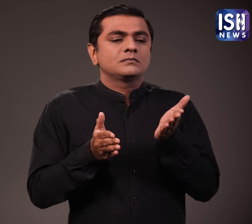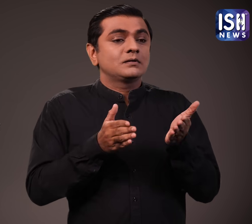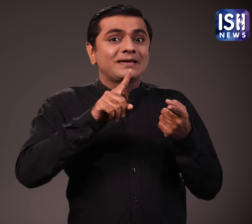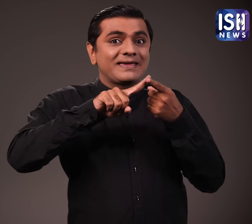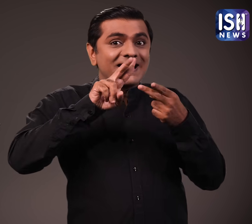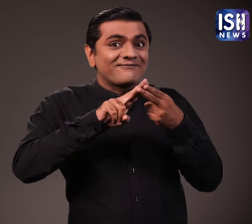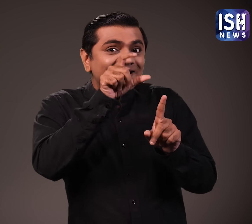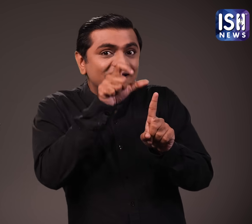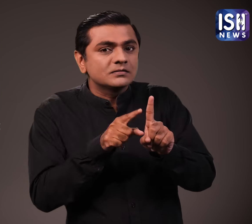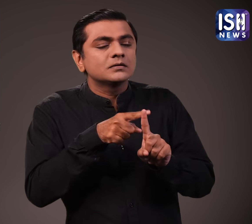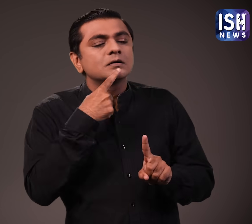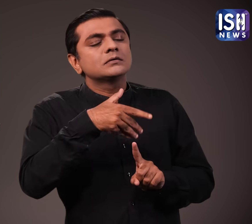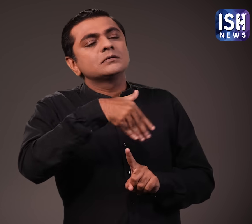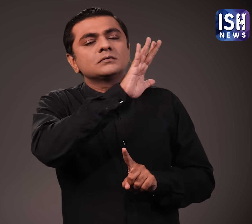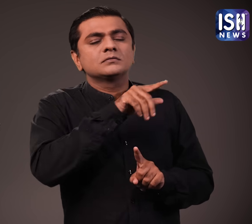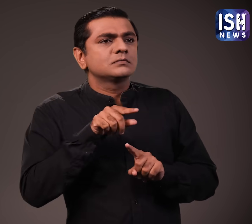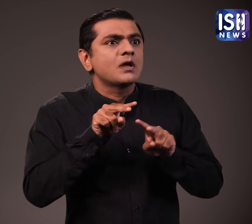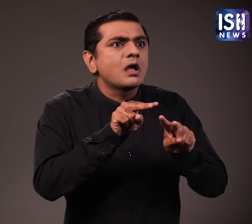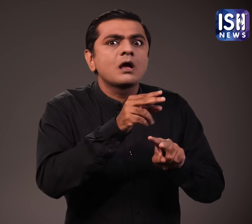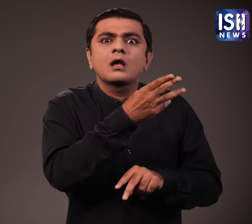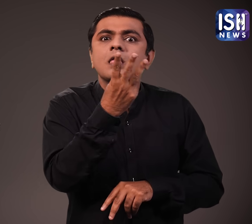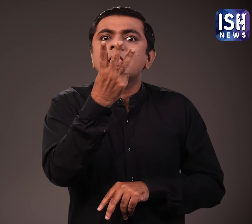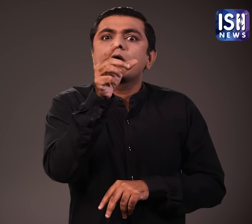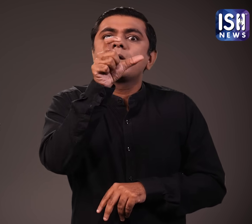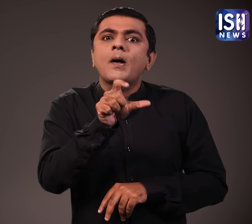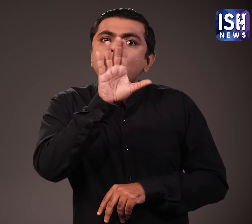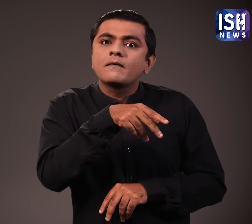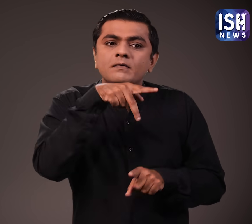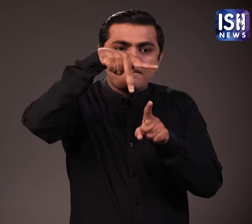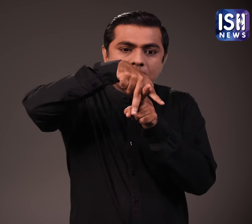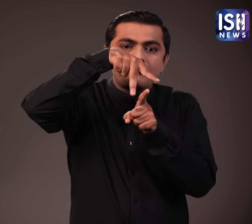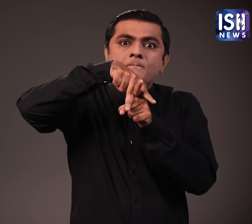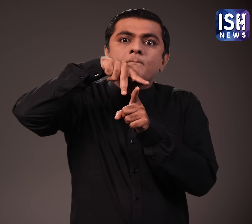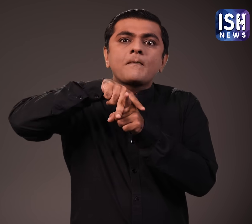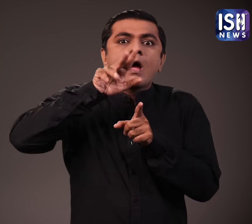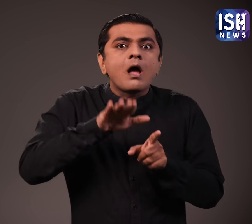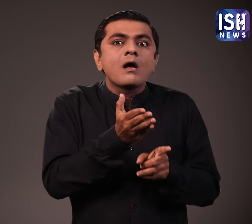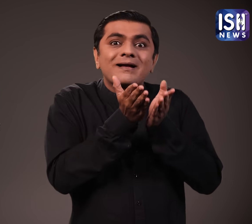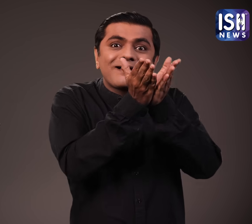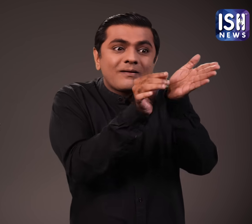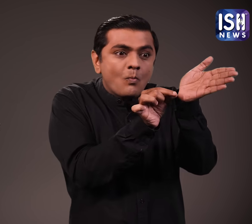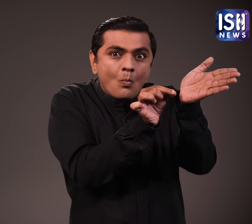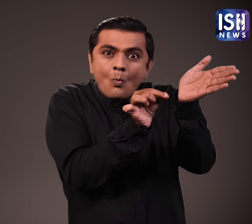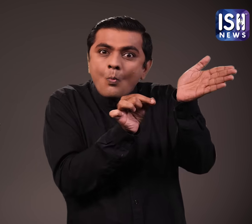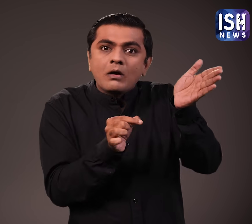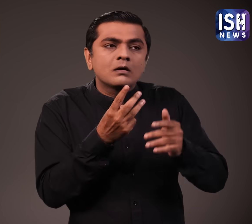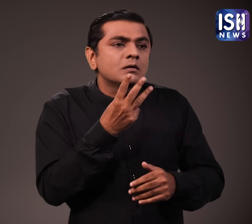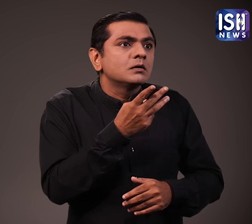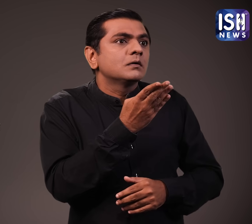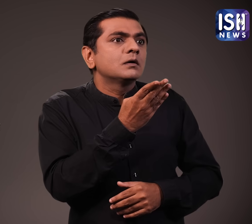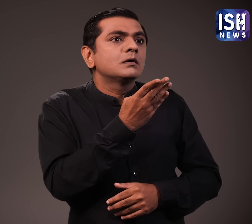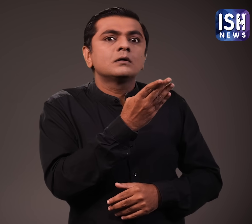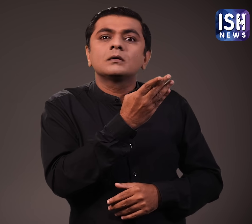To his surprise, he found three men already there, waiting for the ship to depart.